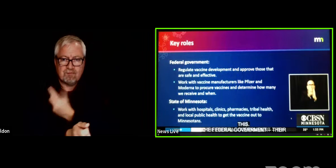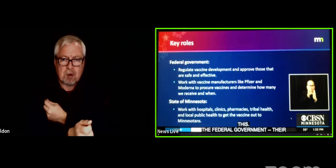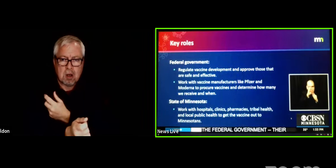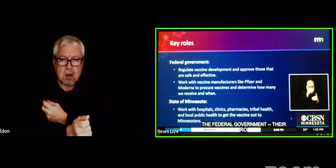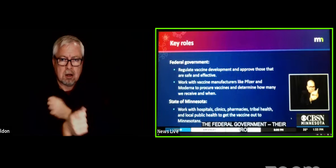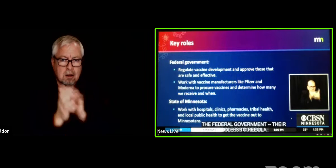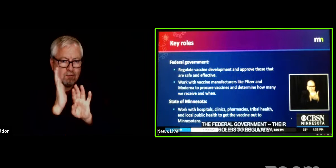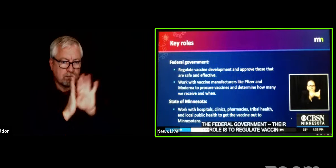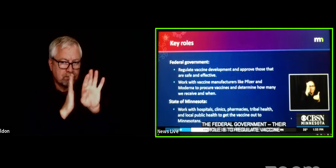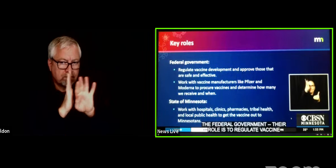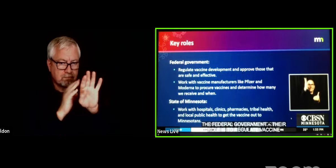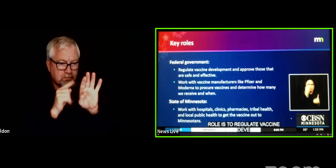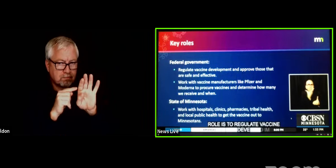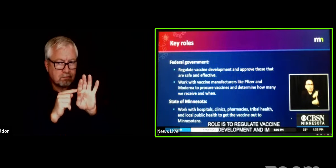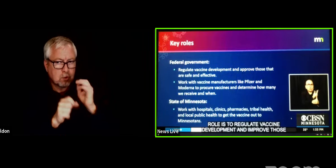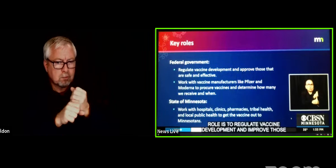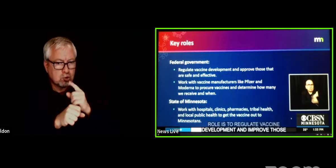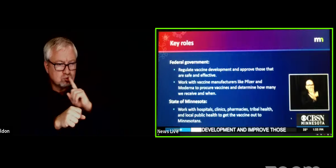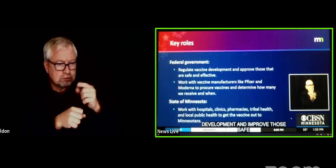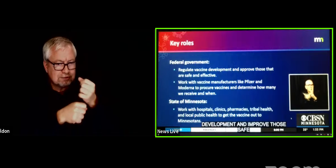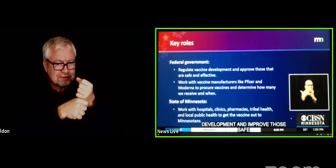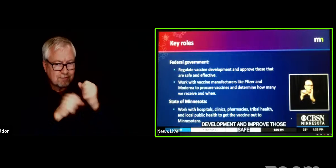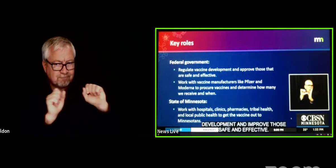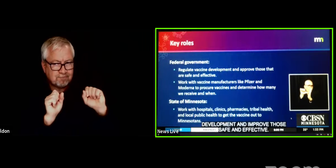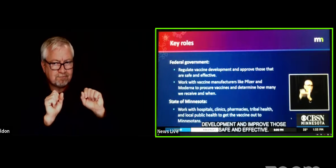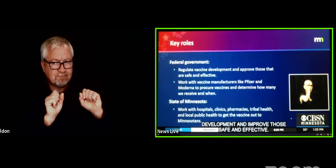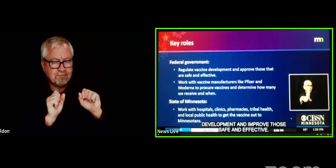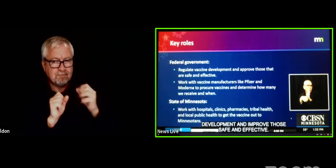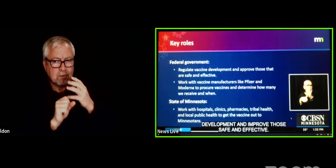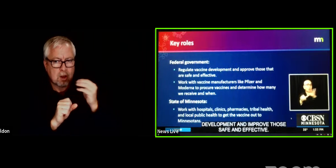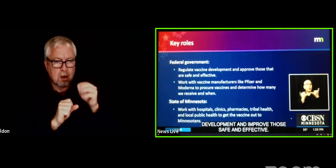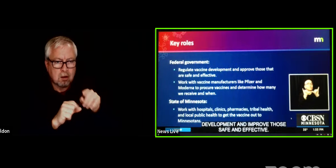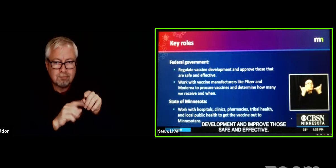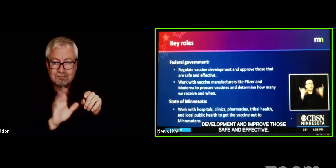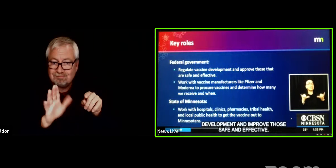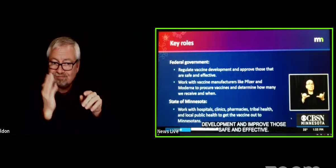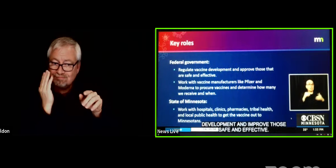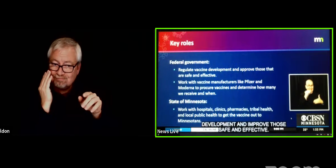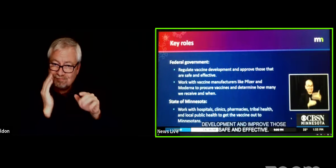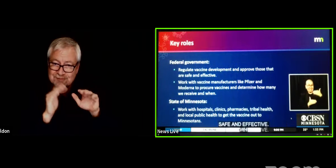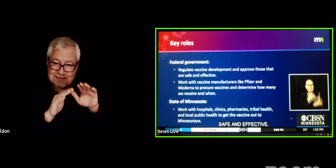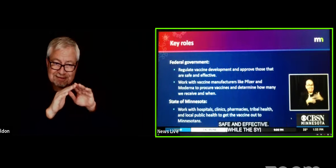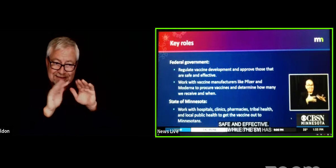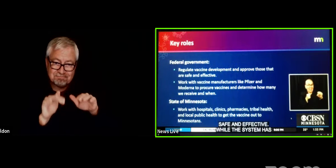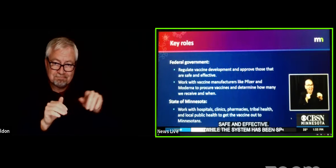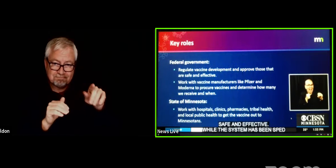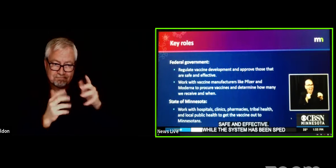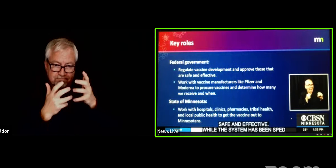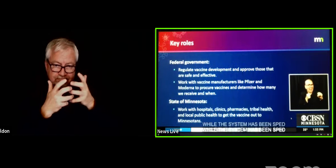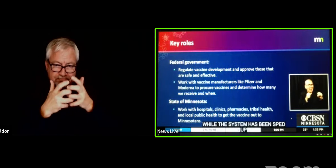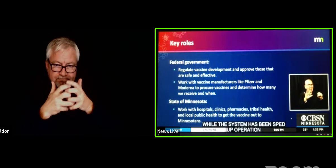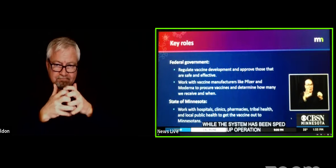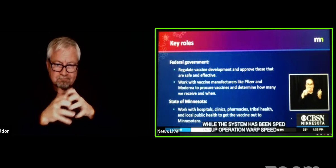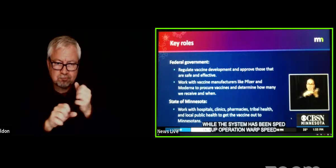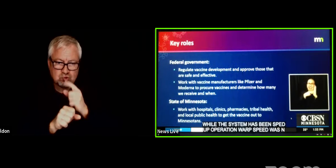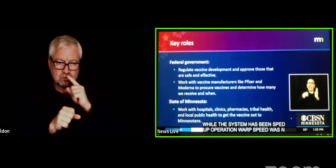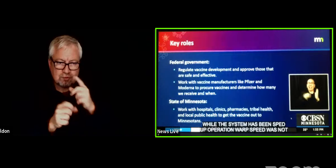BEEN SPED UP, OPERATION WARP SPEED WASN'T NECESSARILY ABOUT SPEEDING UP THE VACCINE TO GET IT APPROVED, IT WAS ABOUT